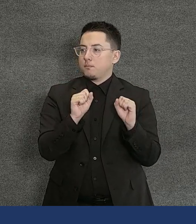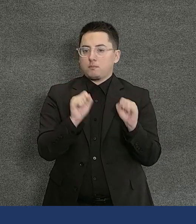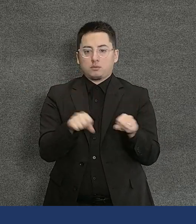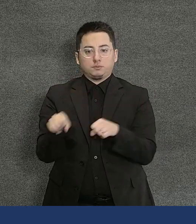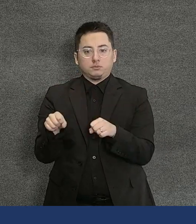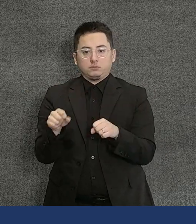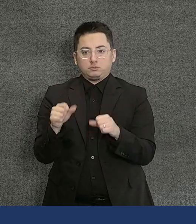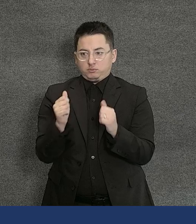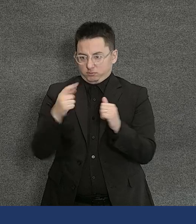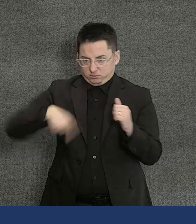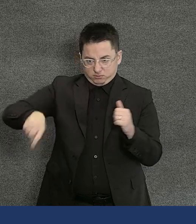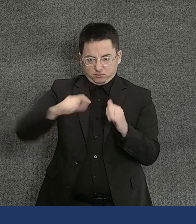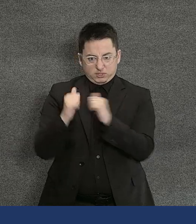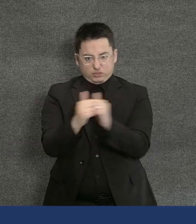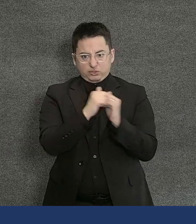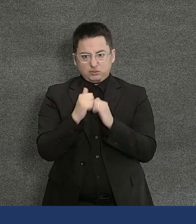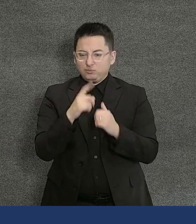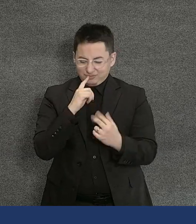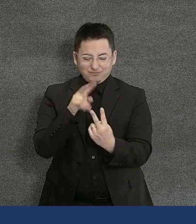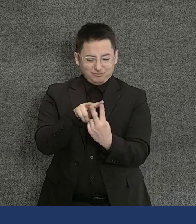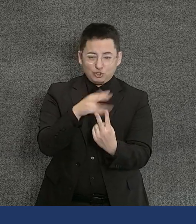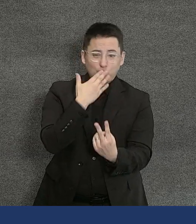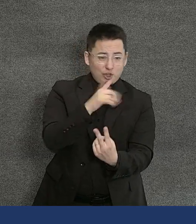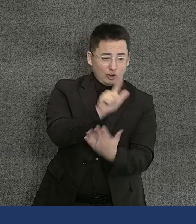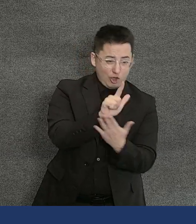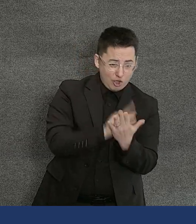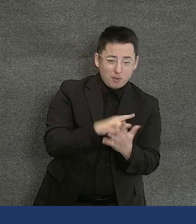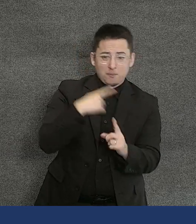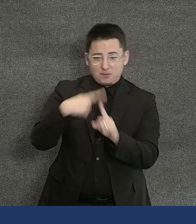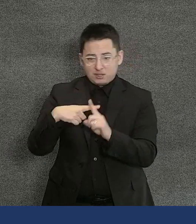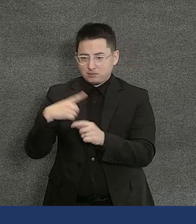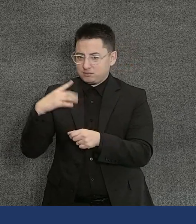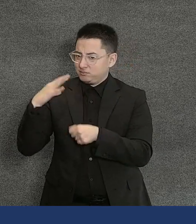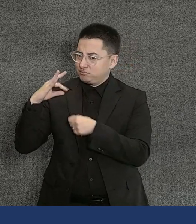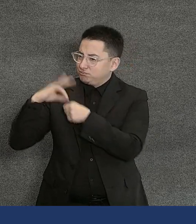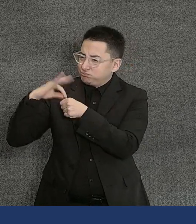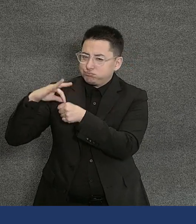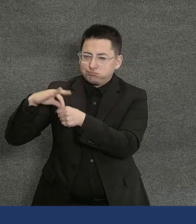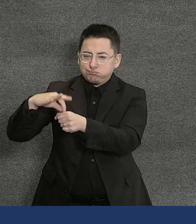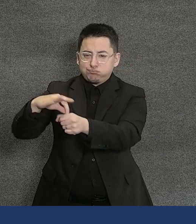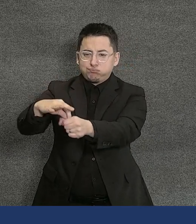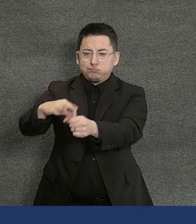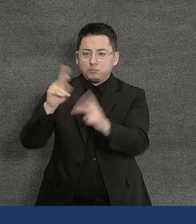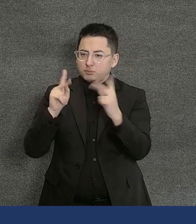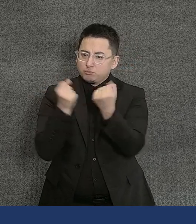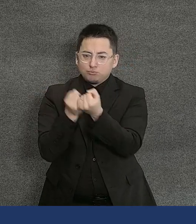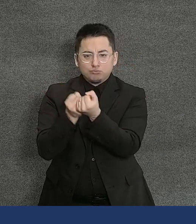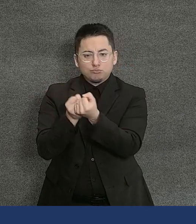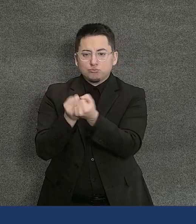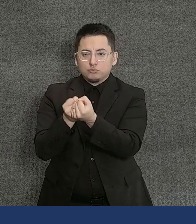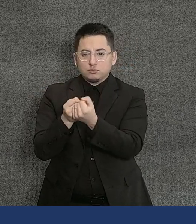the world of legislation and laws, and the world of just a pro accessibility culture.